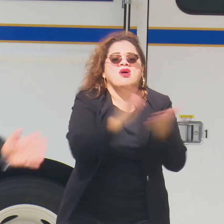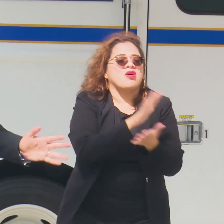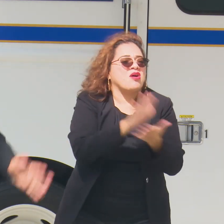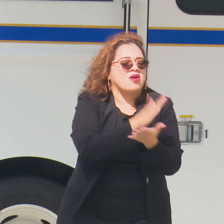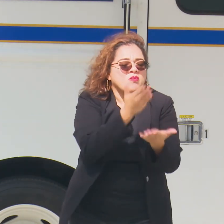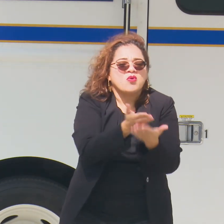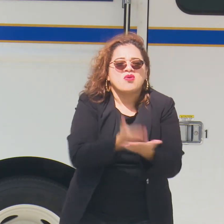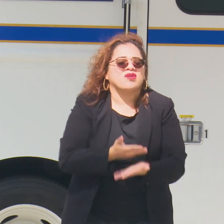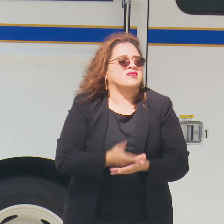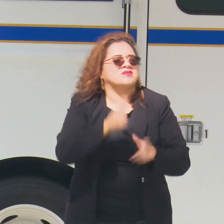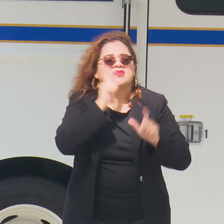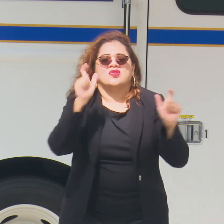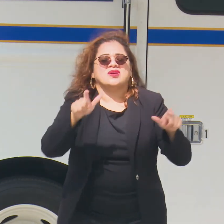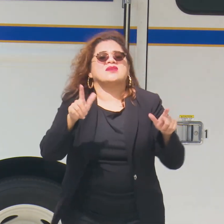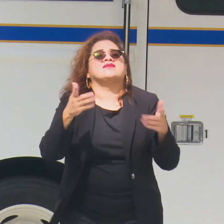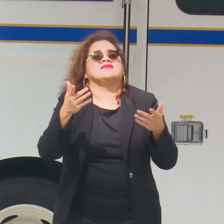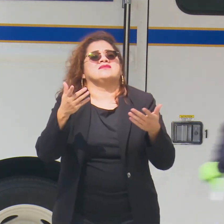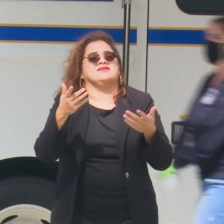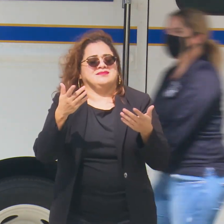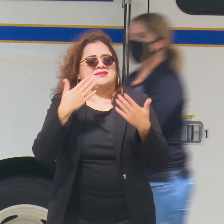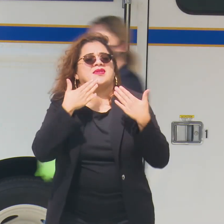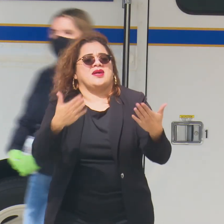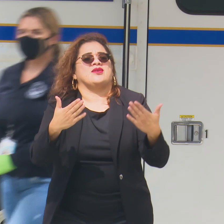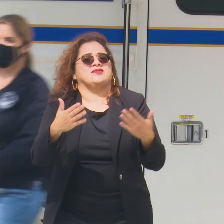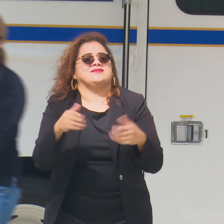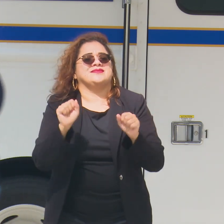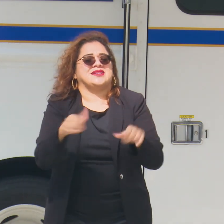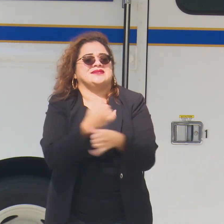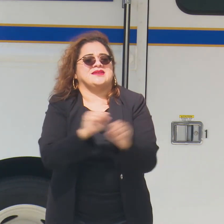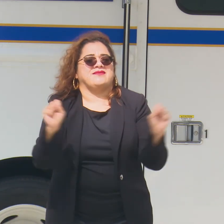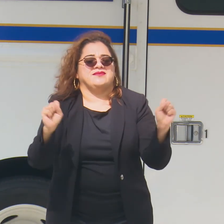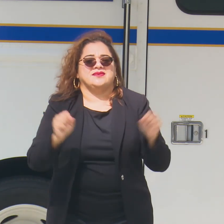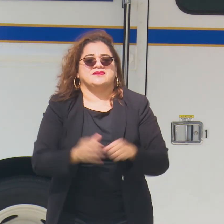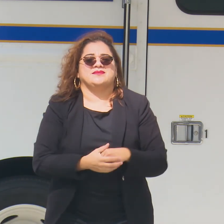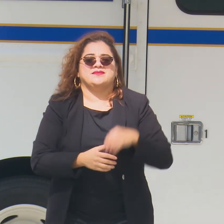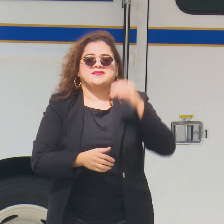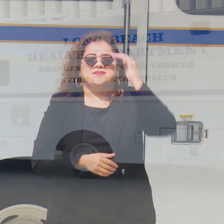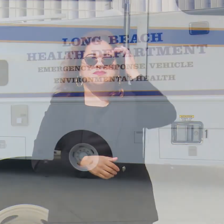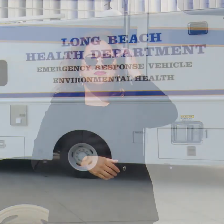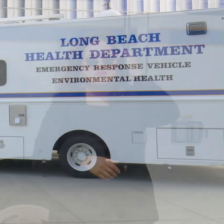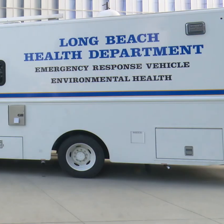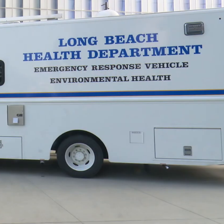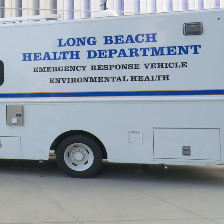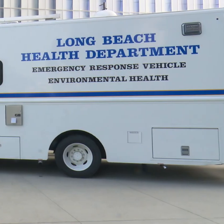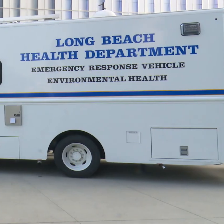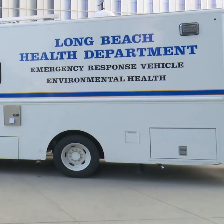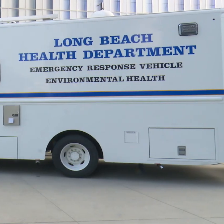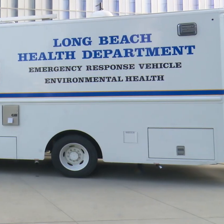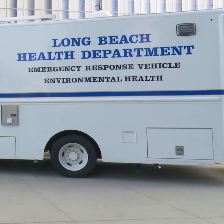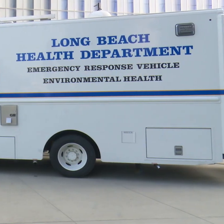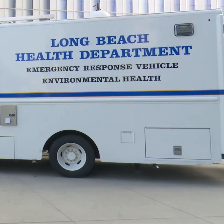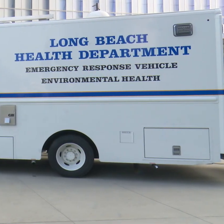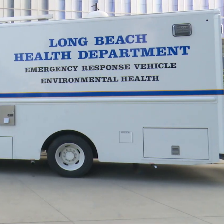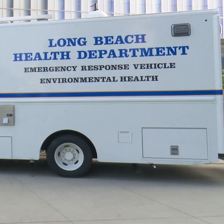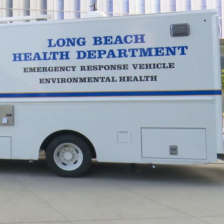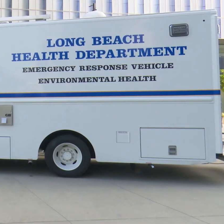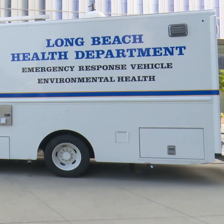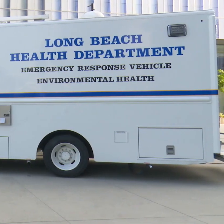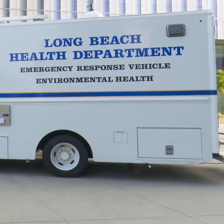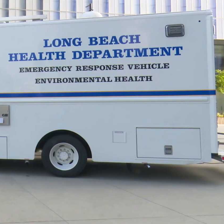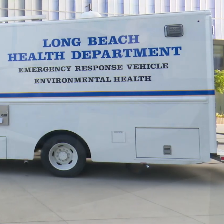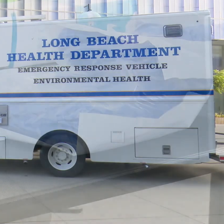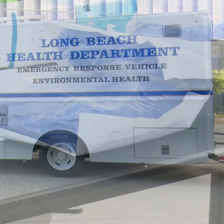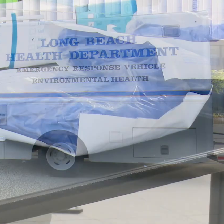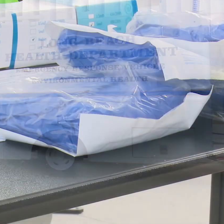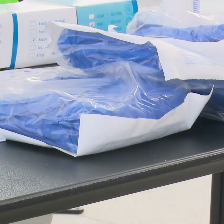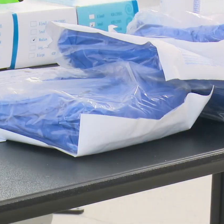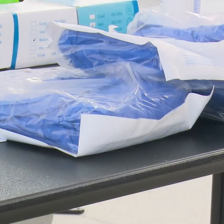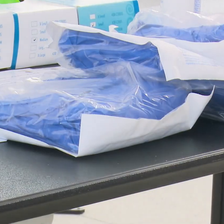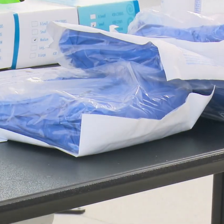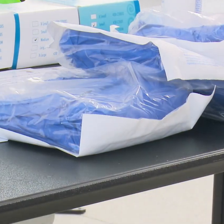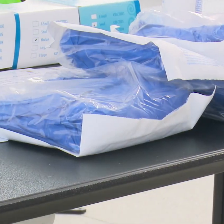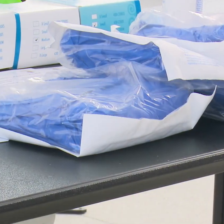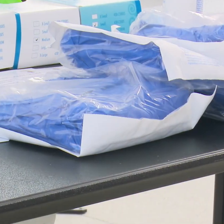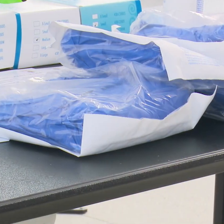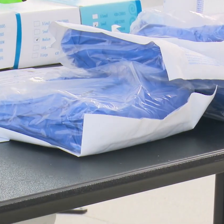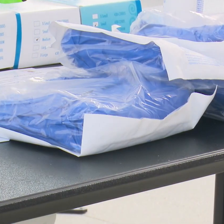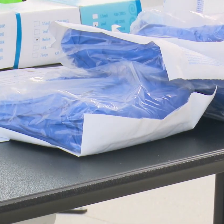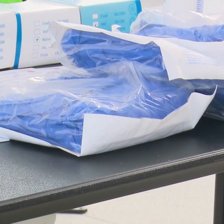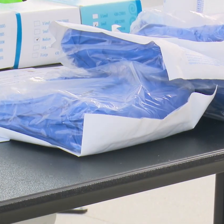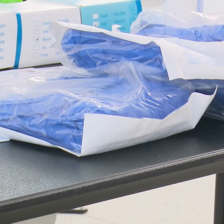community to be involved. Thank you.